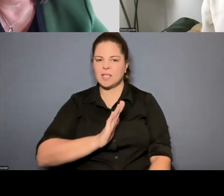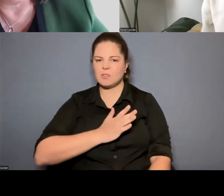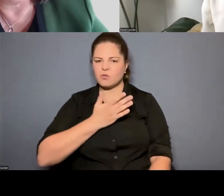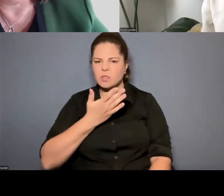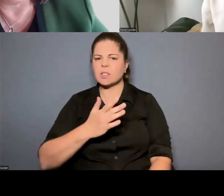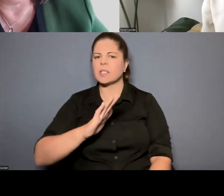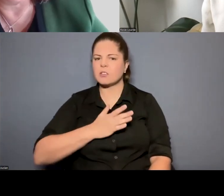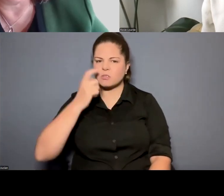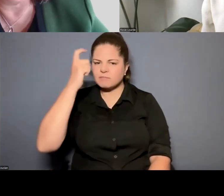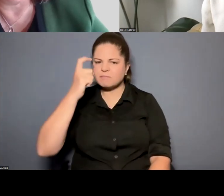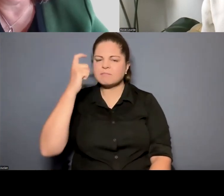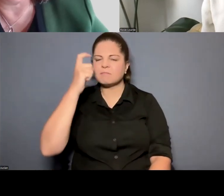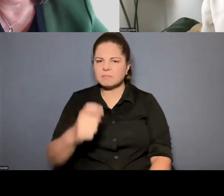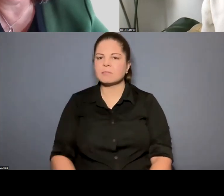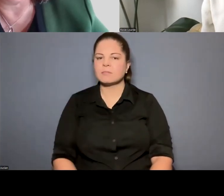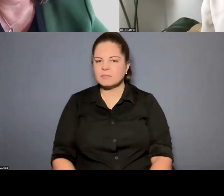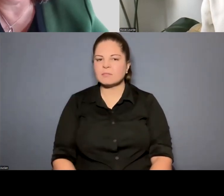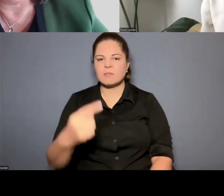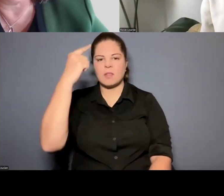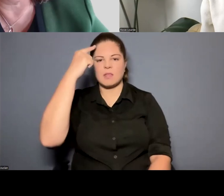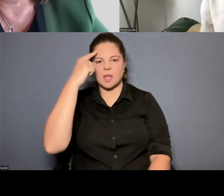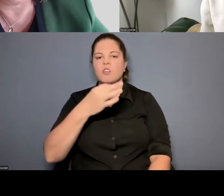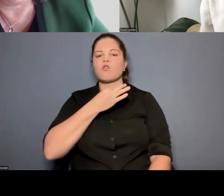exercise to sit down and think about where those risks will be coming up at different